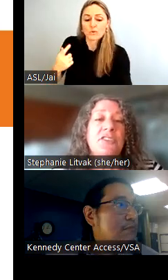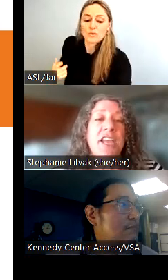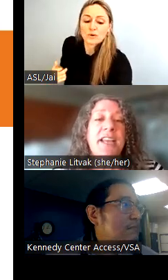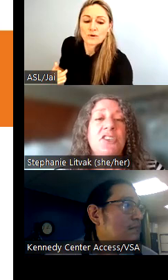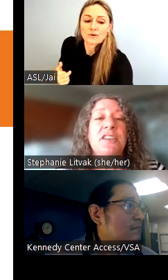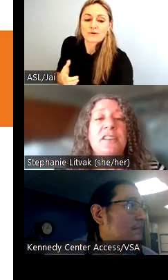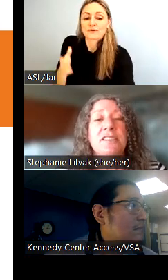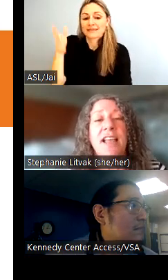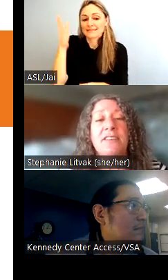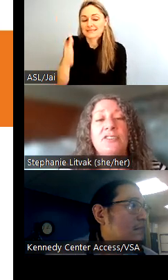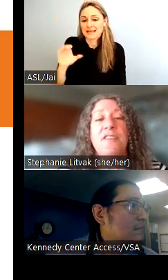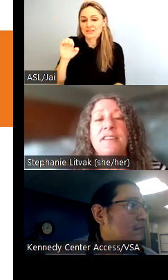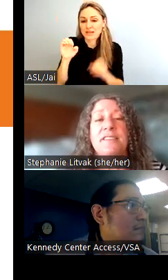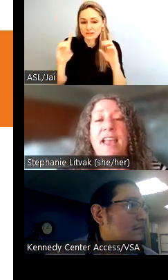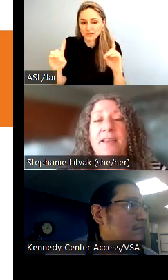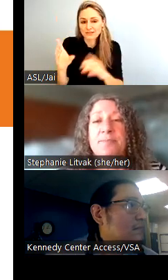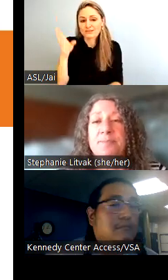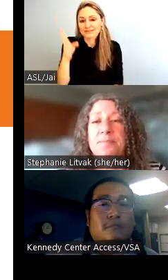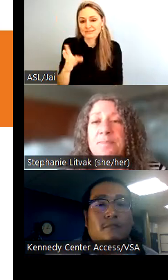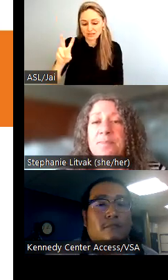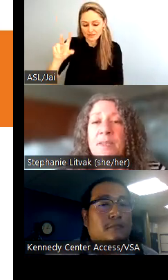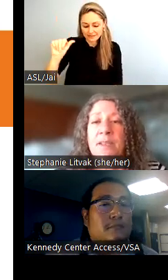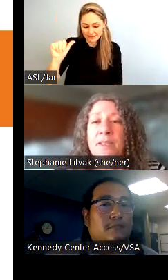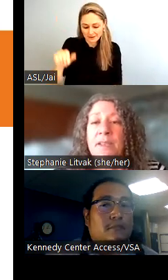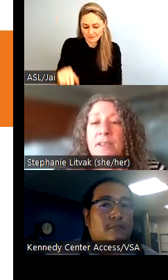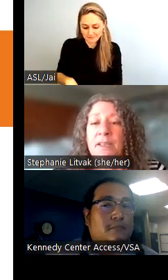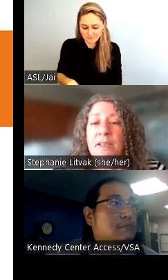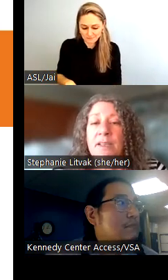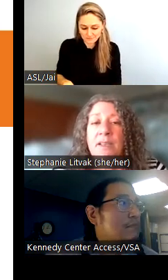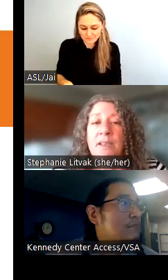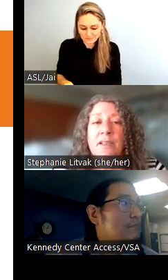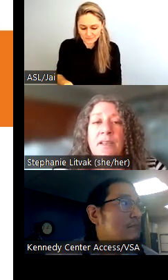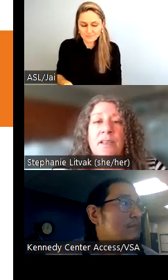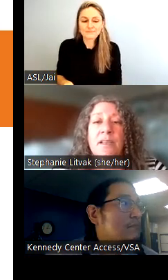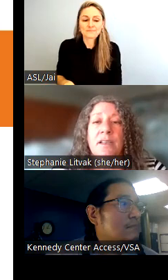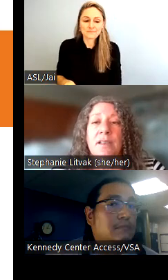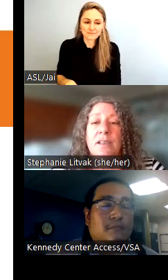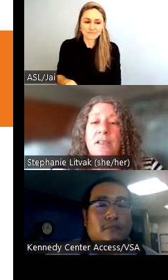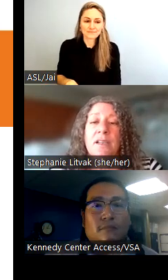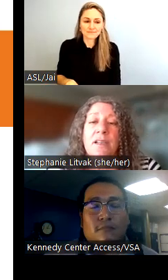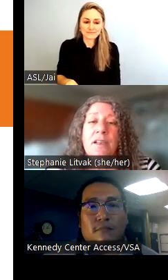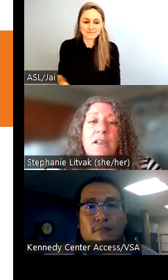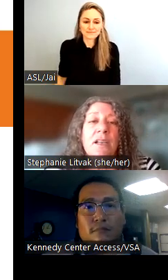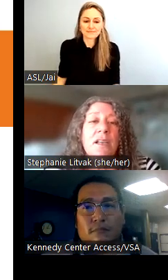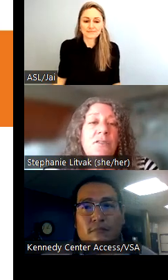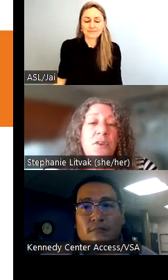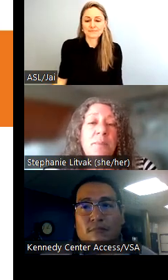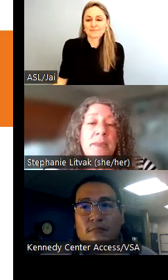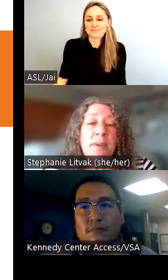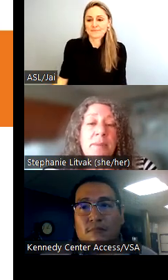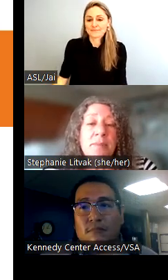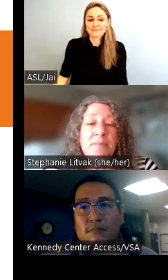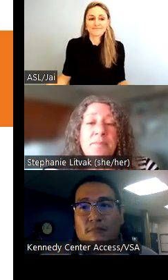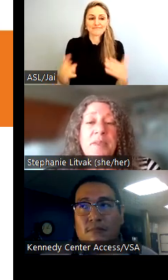No minimums.